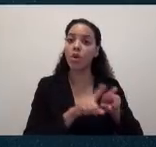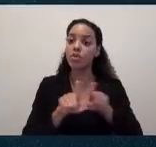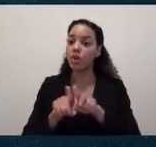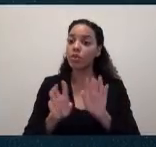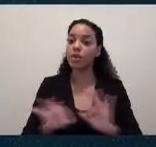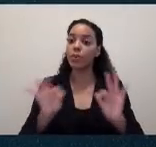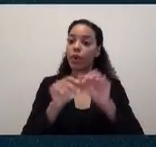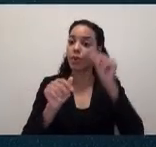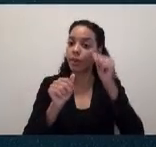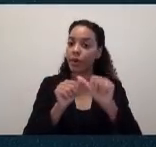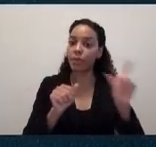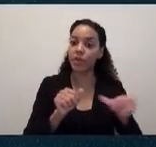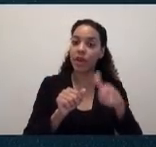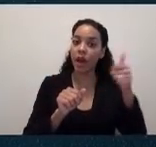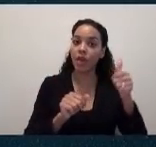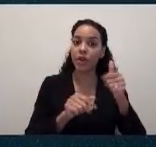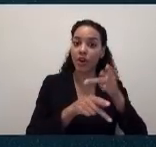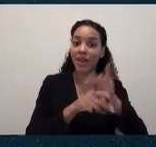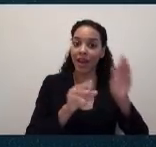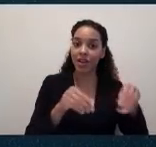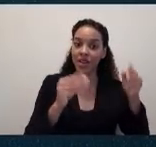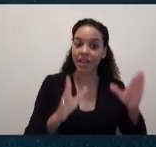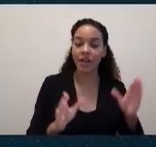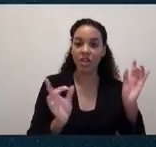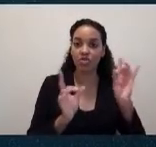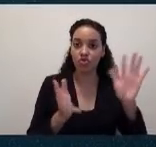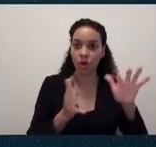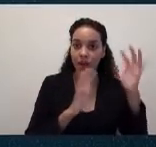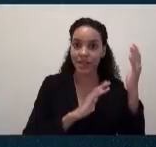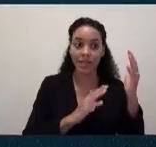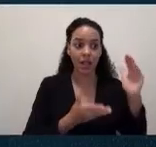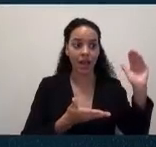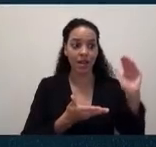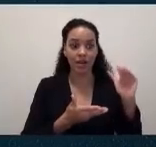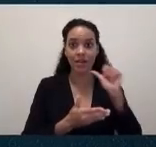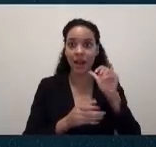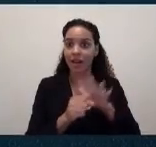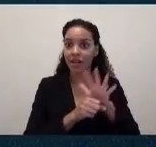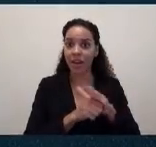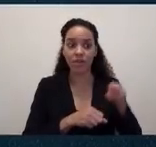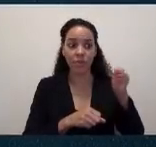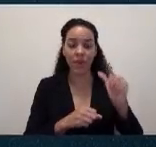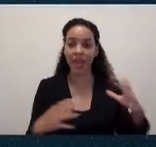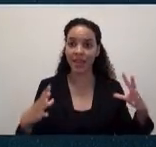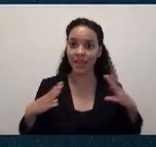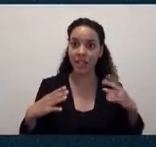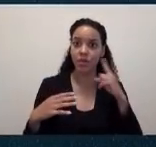the lack of paid leave for our working families. Without guaranteed leave we've seen so many parents,